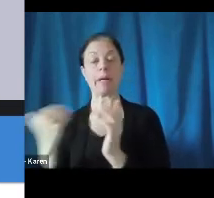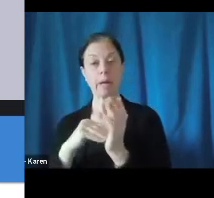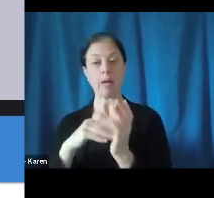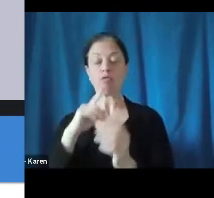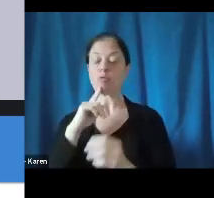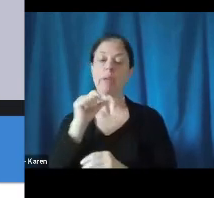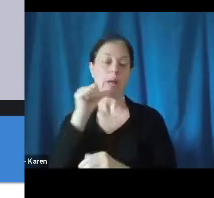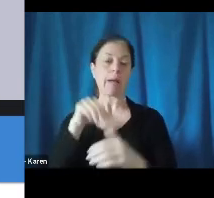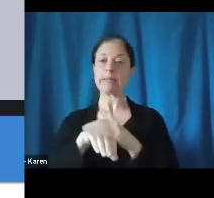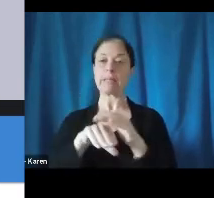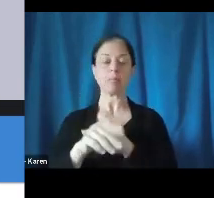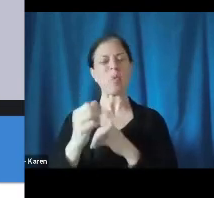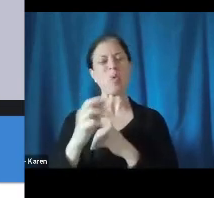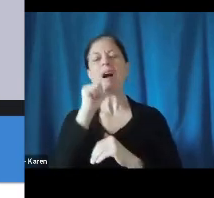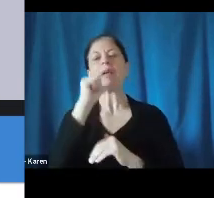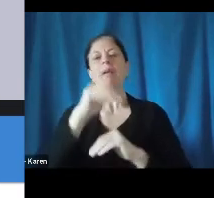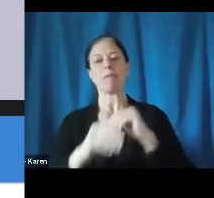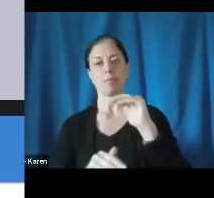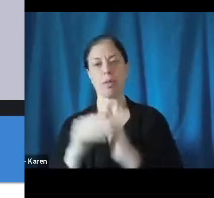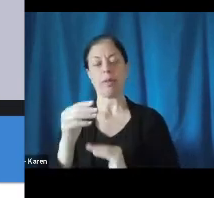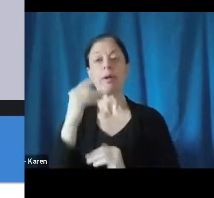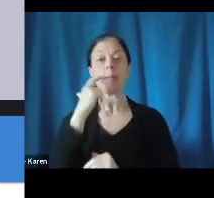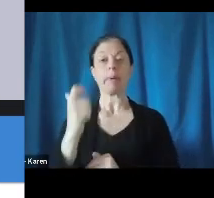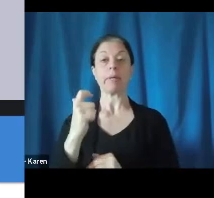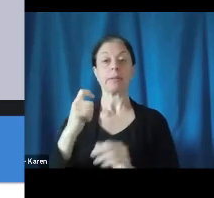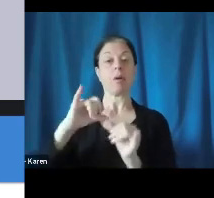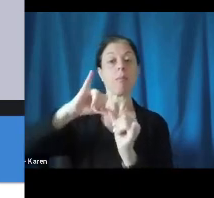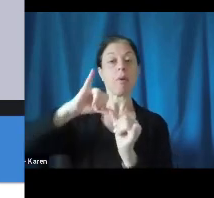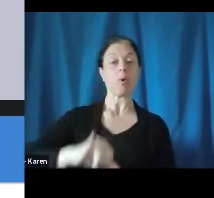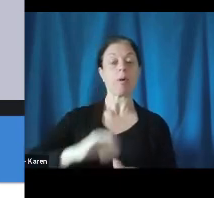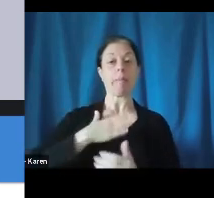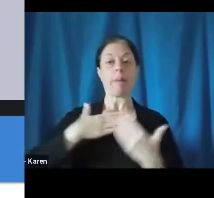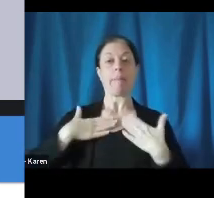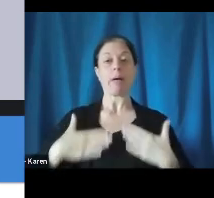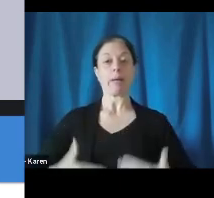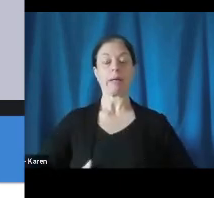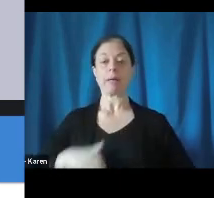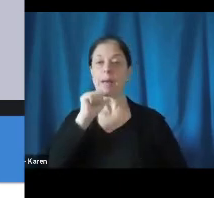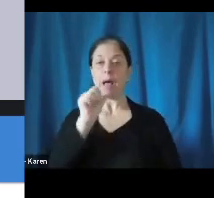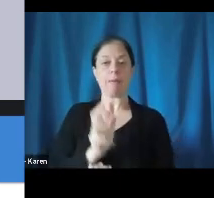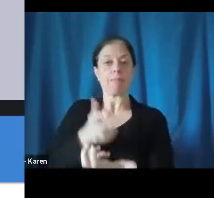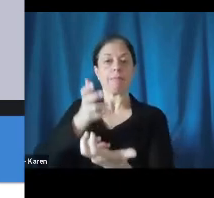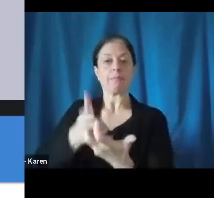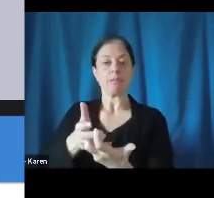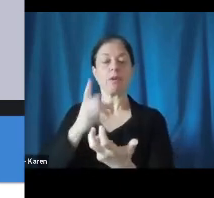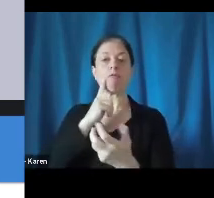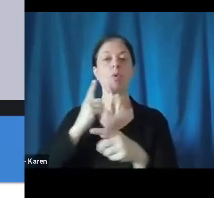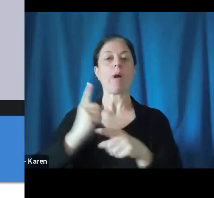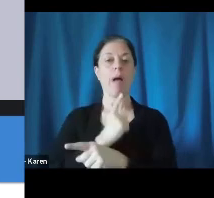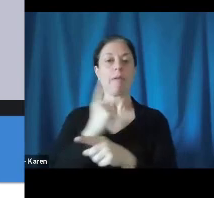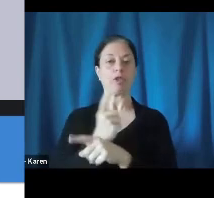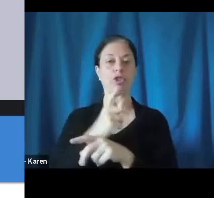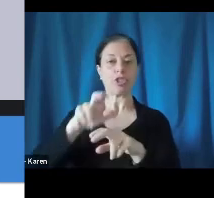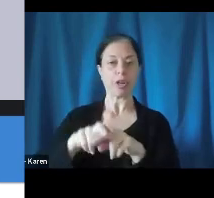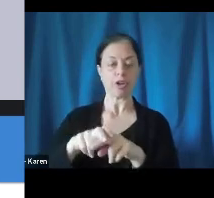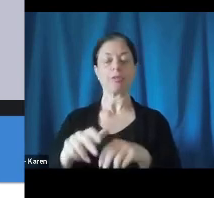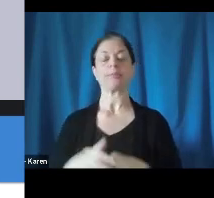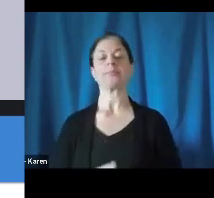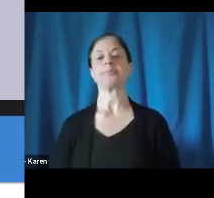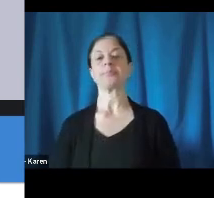person of short stature, furniture and environments, again, have always been pretty inaccessible or uncomfortable